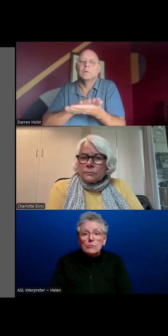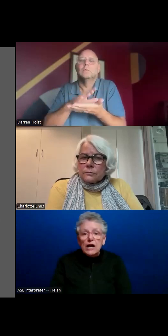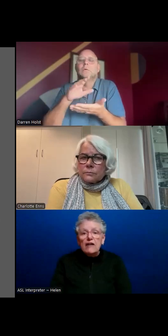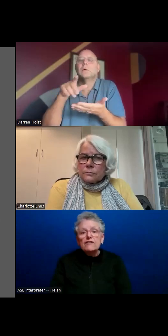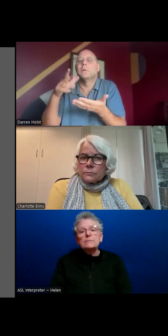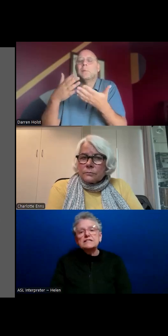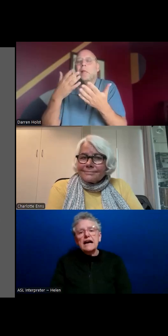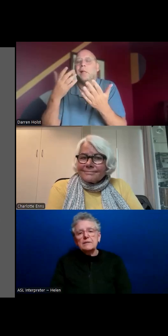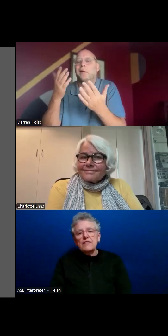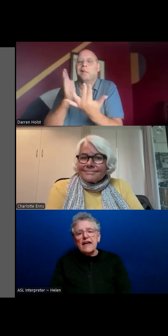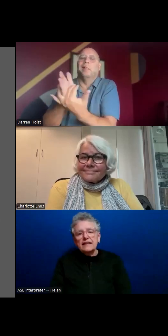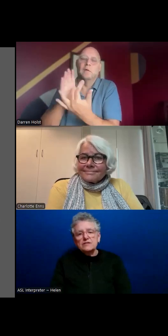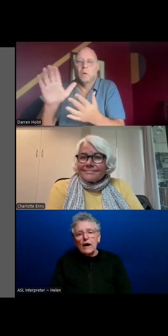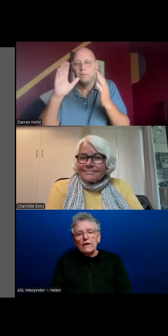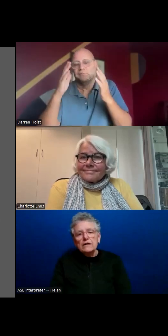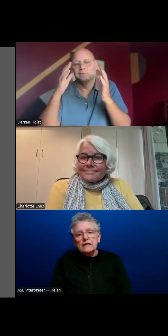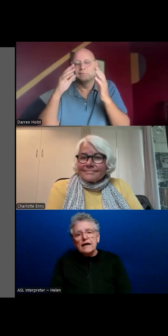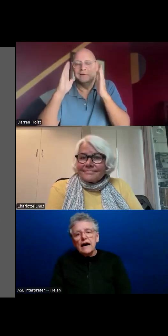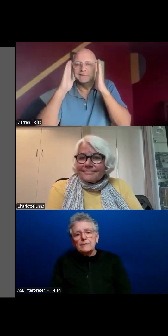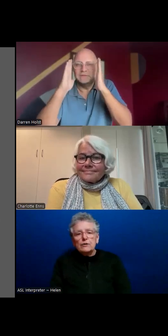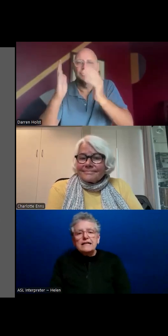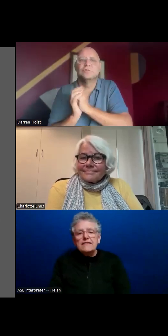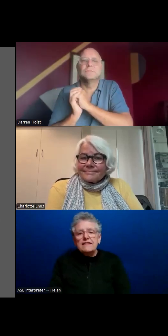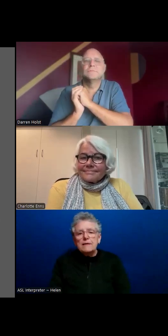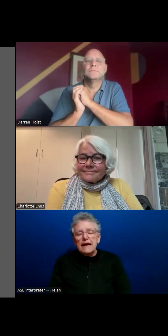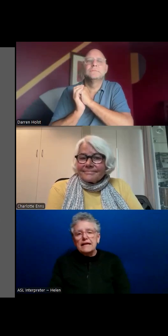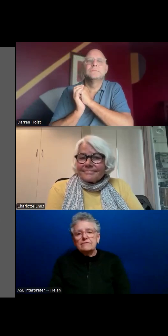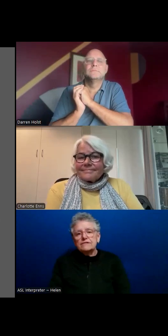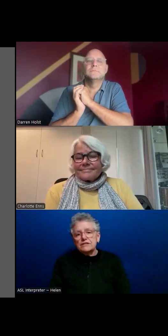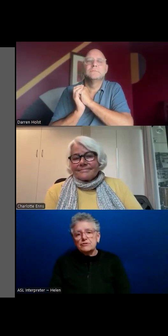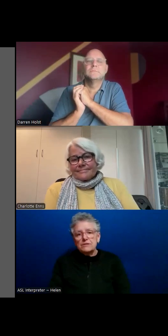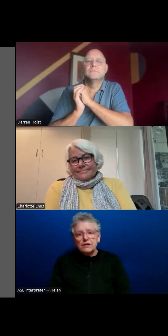maybe the fire alarm went off. Please document that as well. You know, anything that might